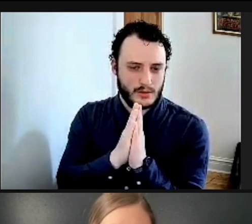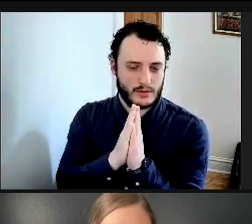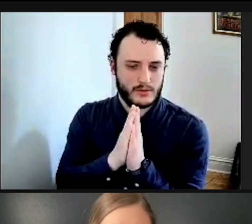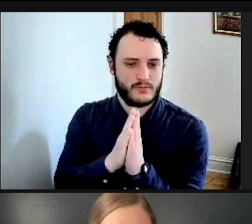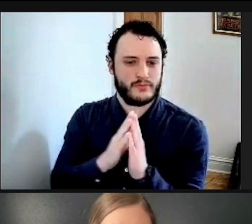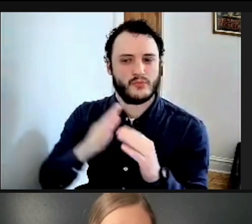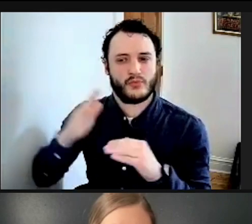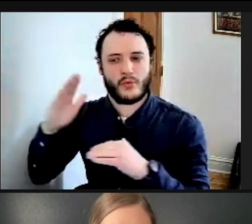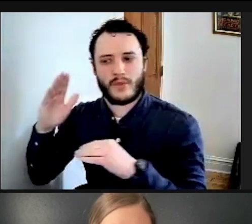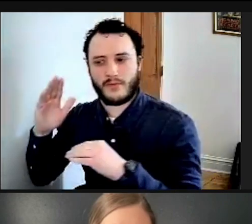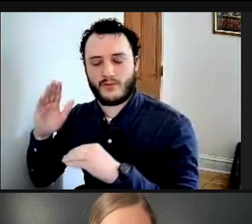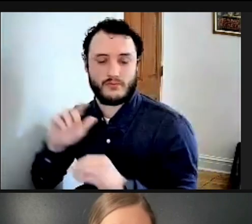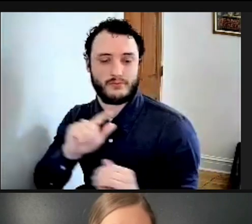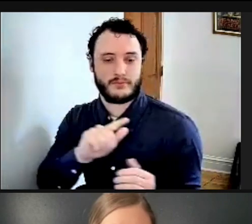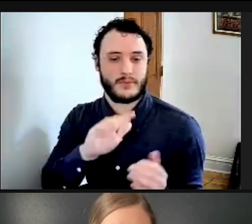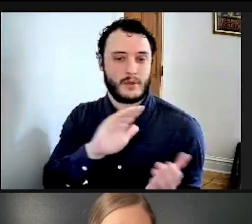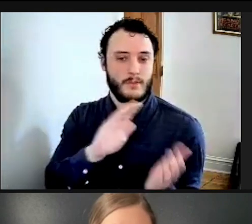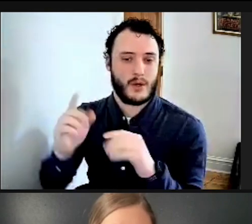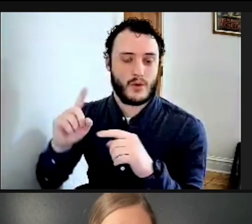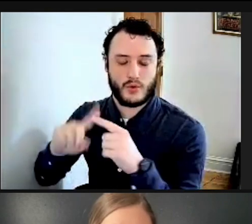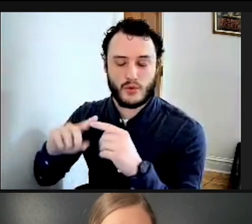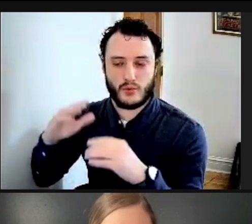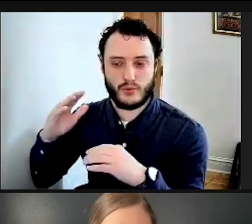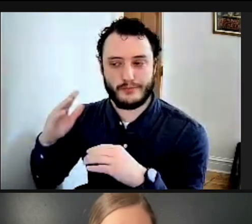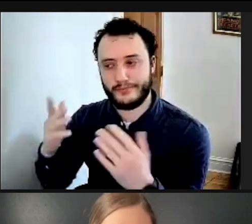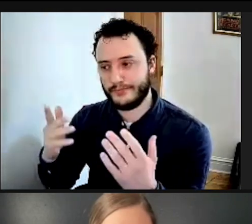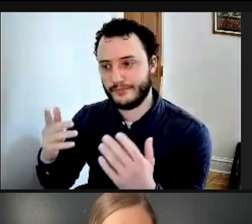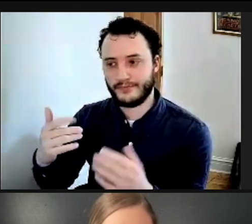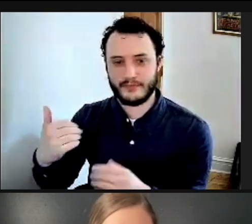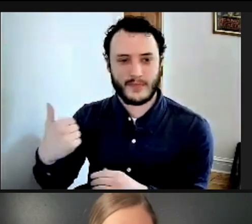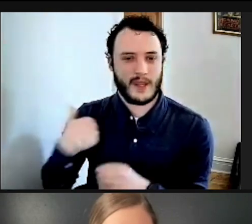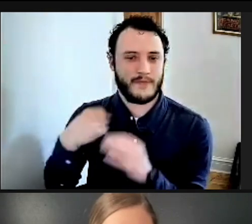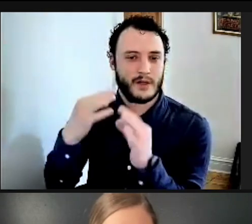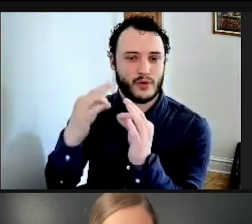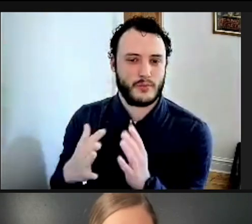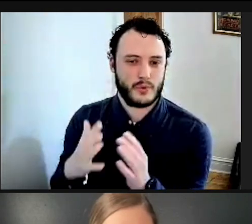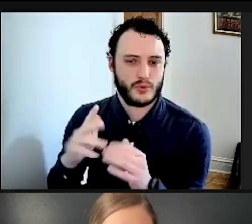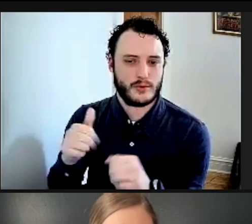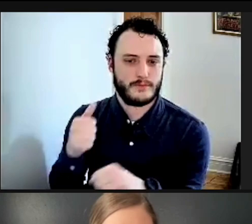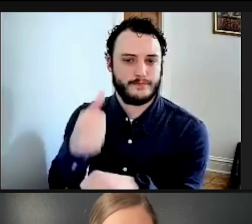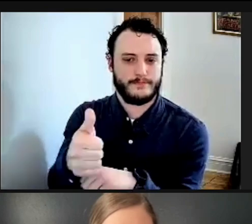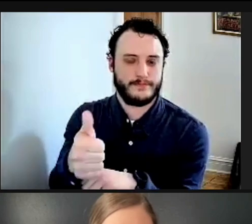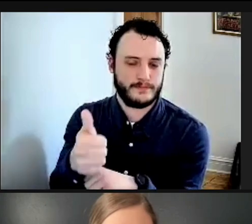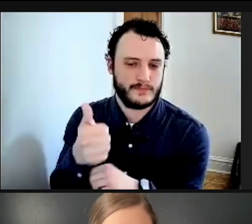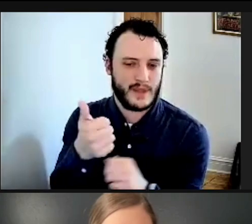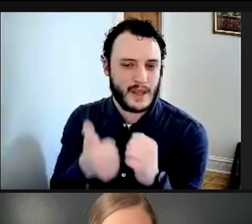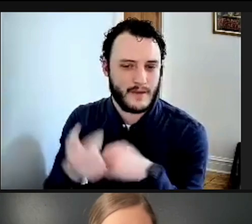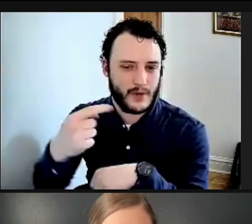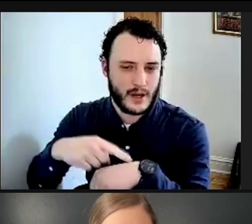That way, those potential audience members can know where there will be interpreters